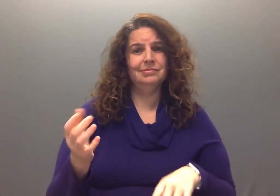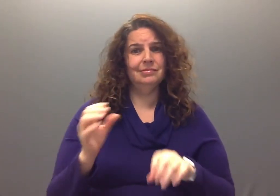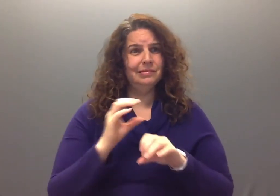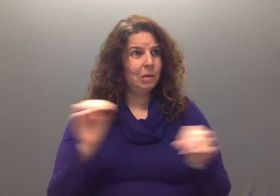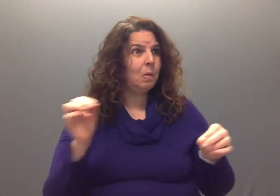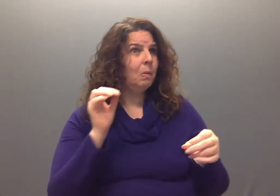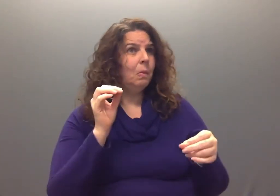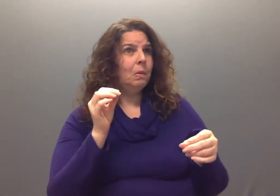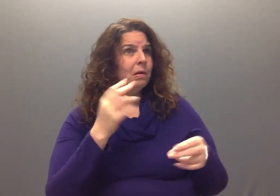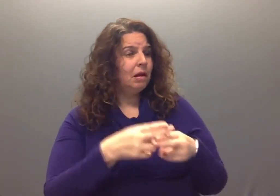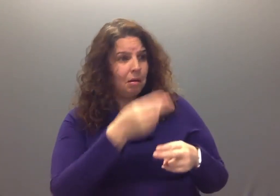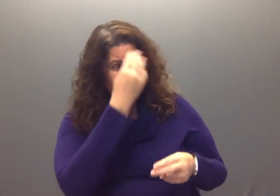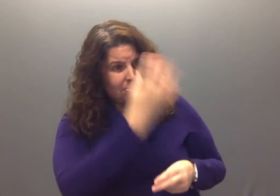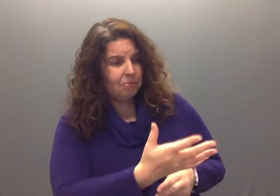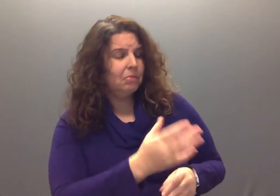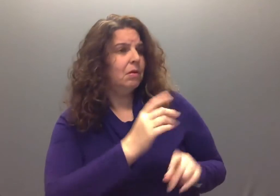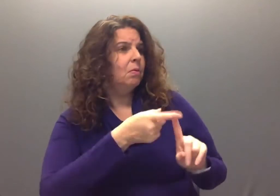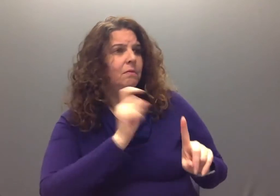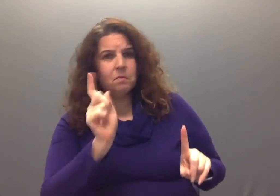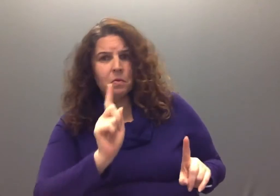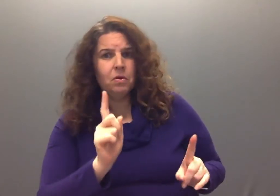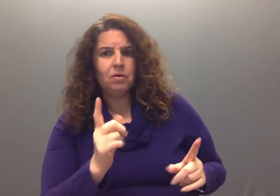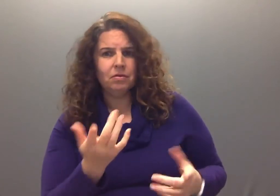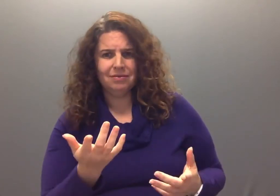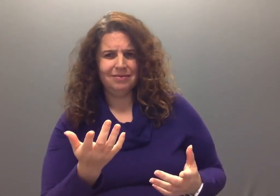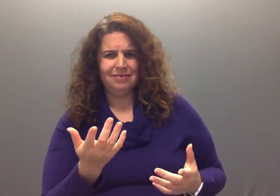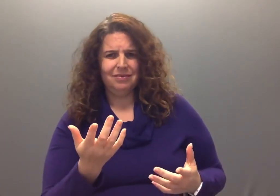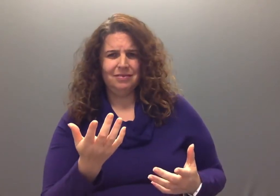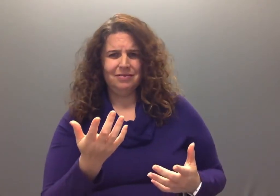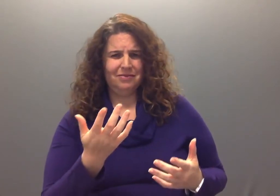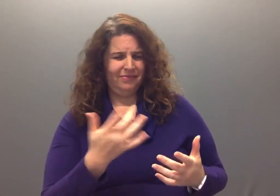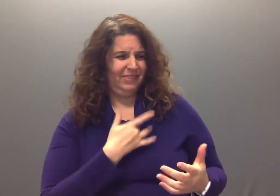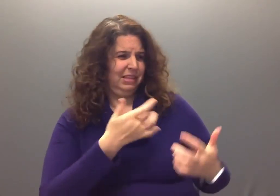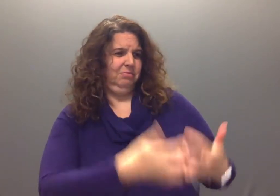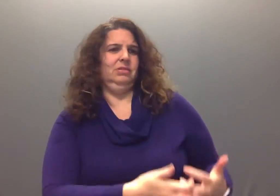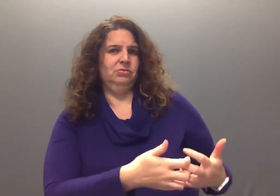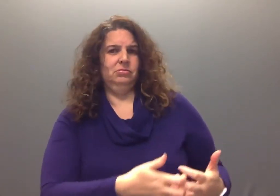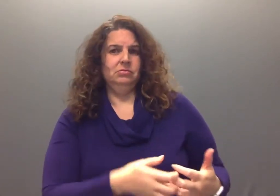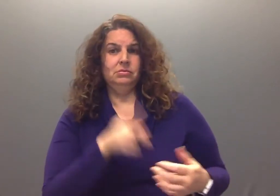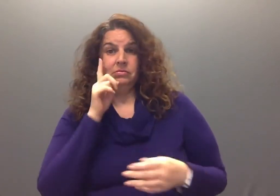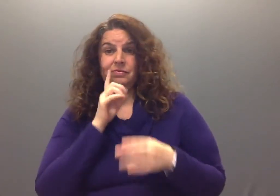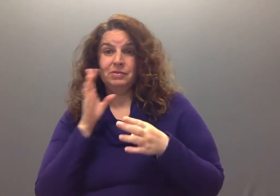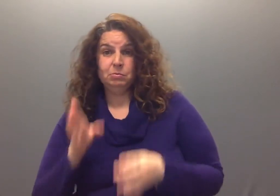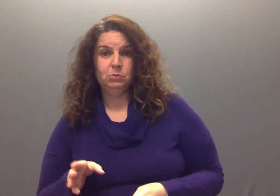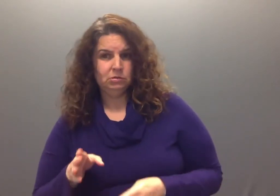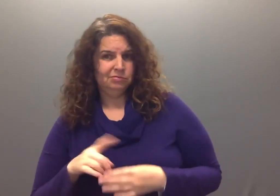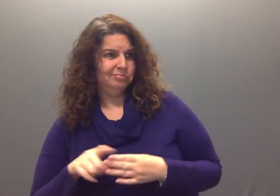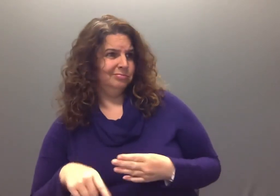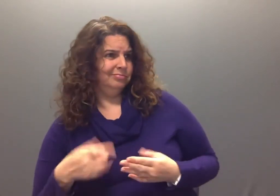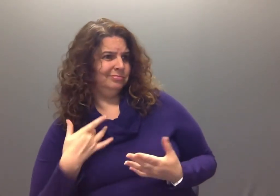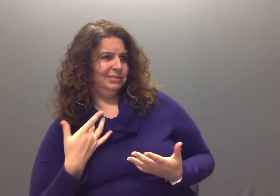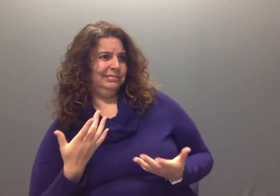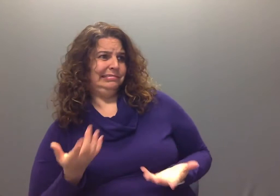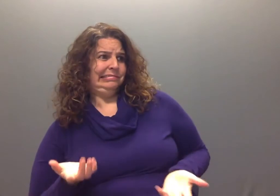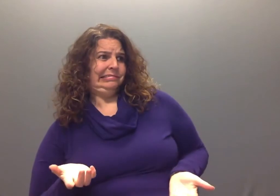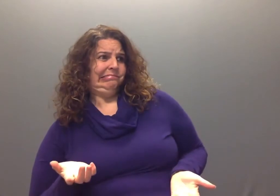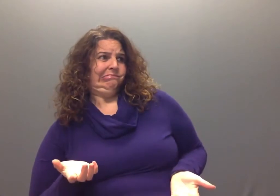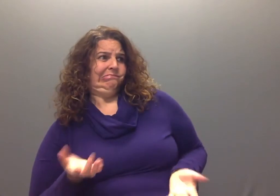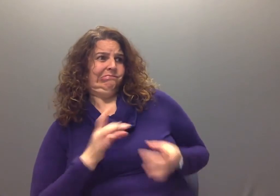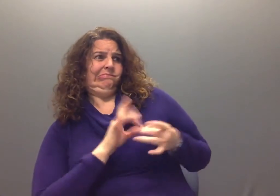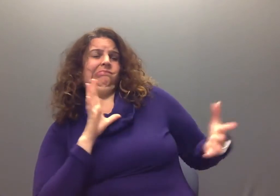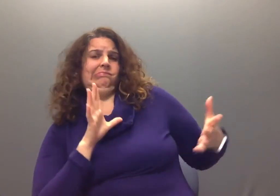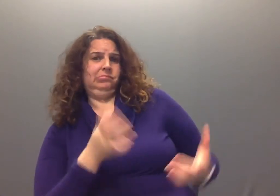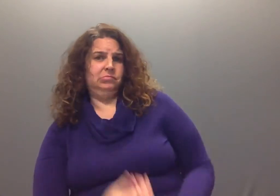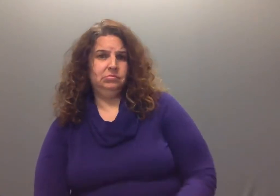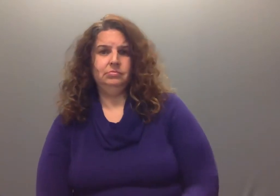This lack of information offered by the interpreter results in a feeling of disconnection as if dealing with a machine.